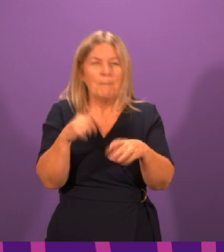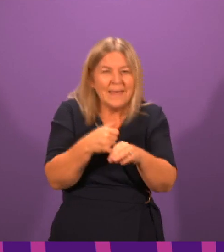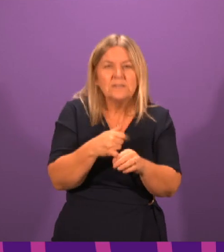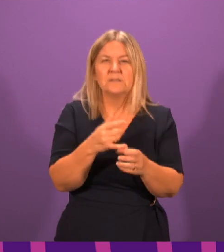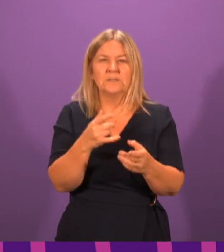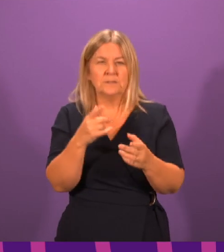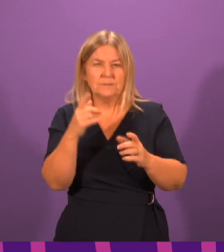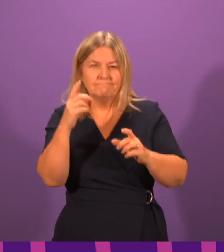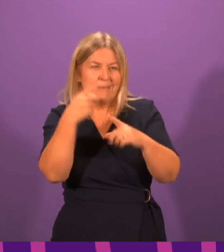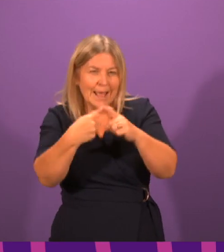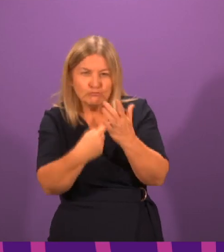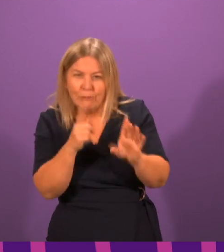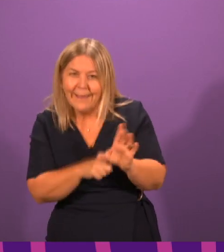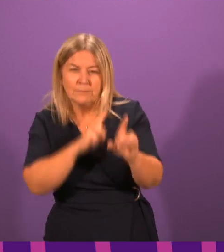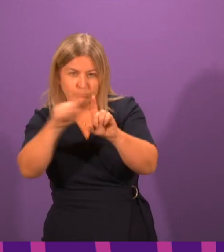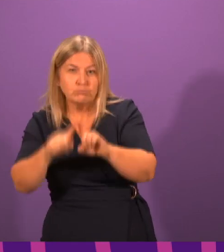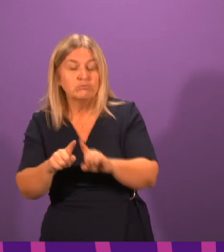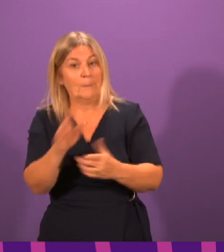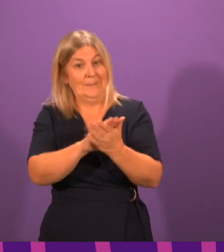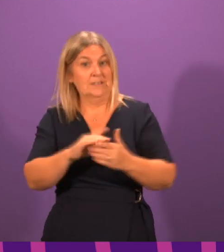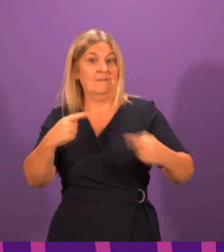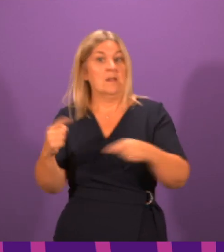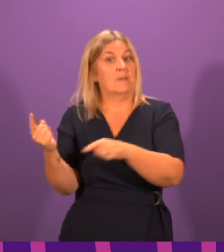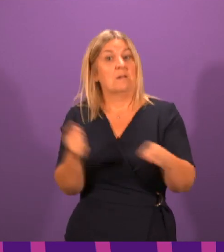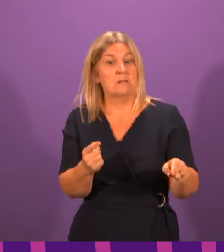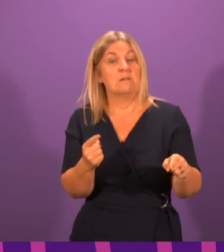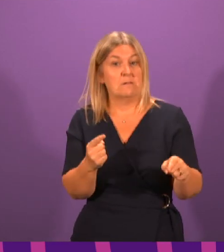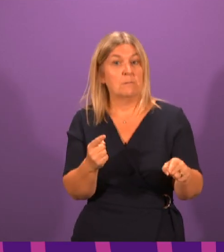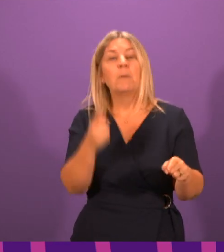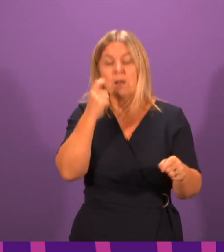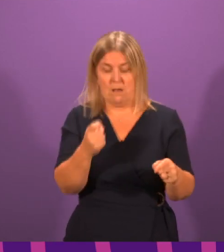as well as remaining ready to stand up to care for Covid patients if we need it to.